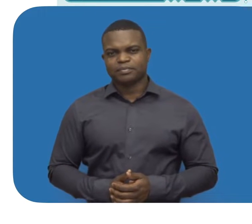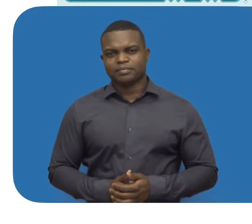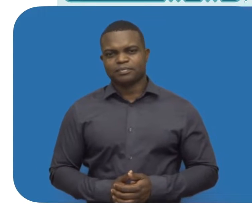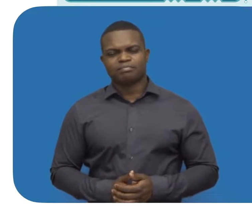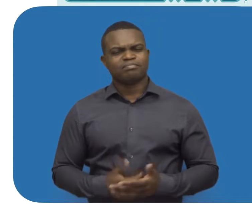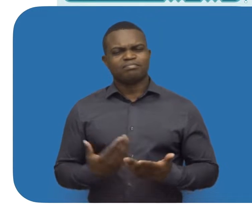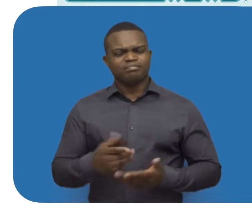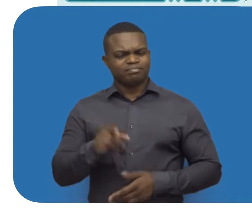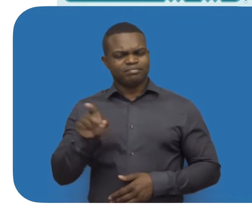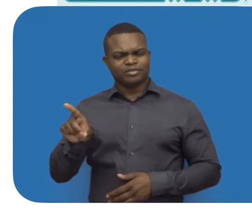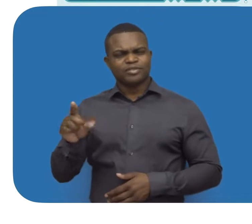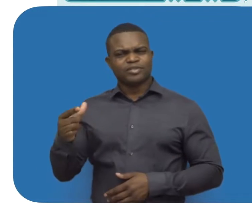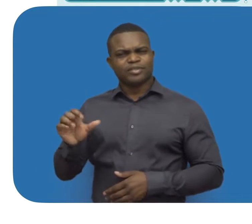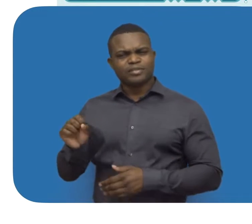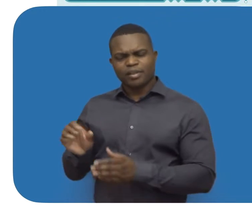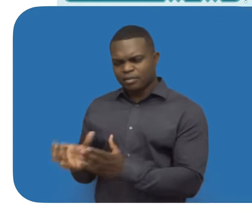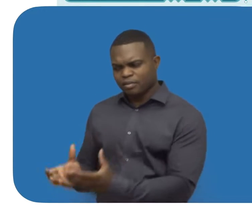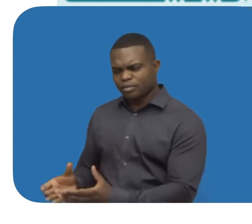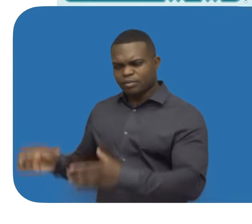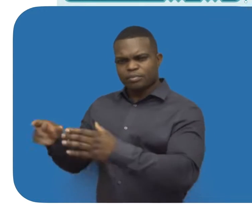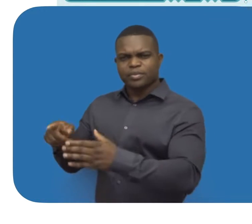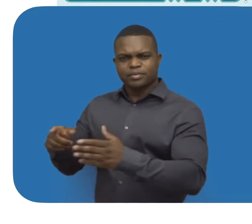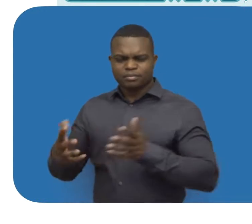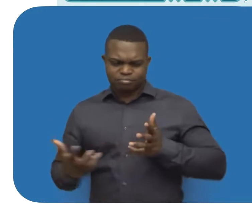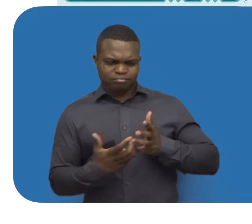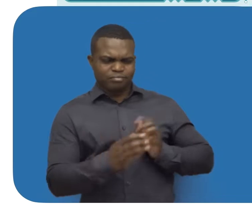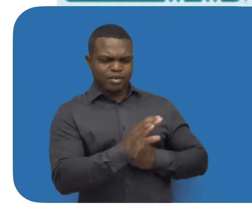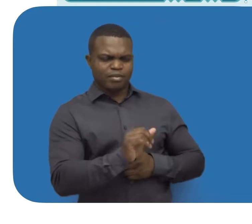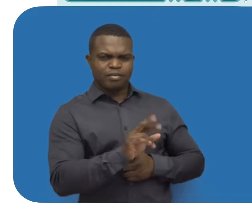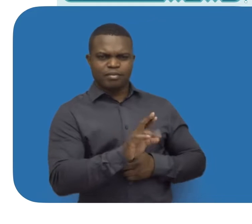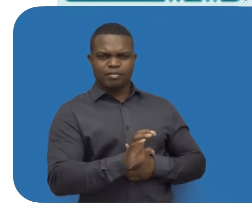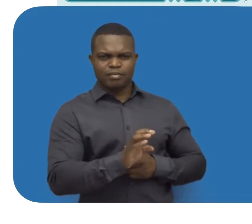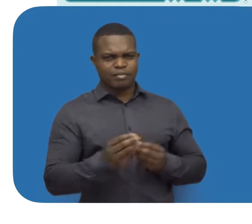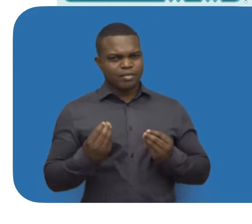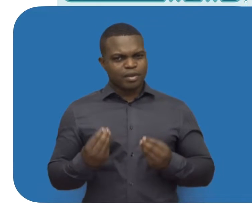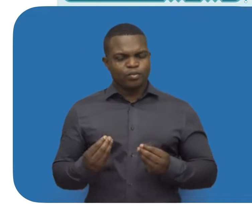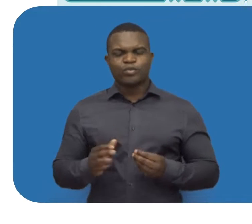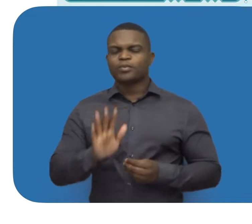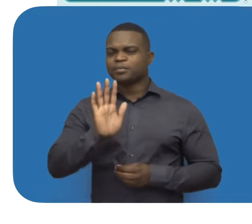To see how exactly the DGS Corpus implements CARE, let’s start at the beginning.